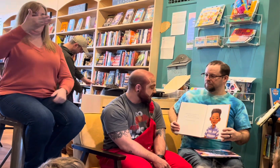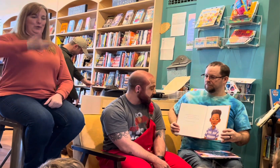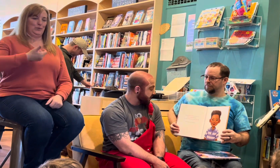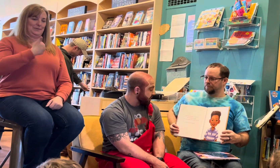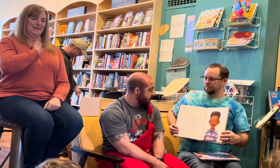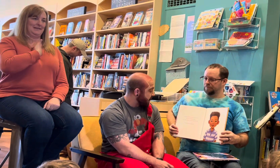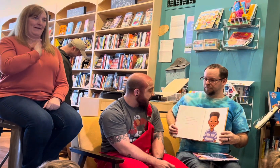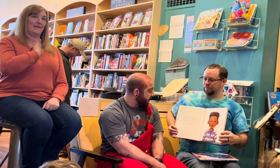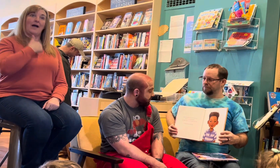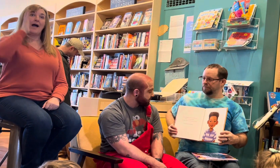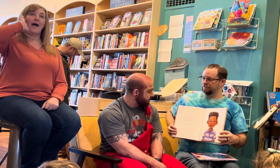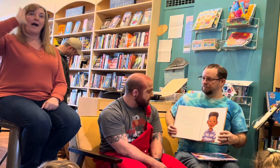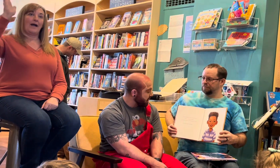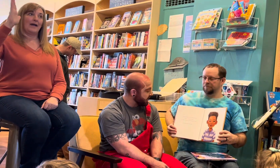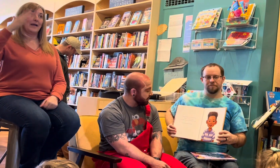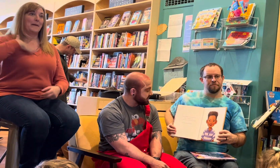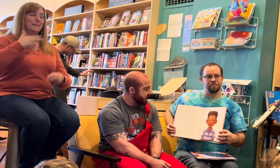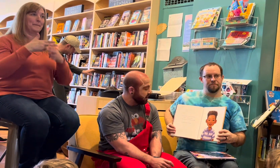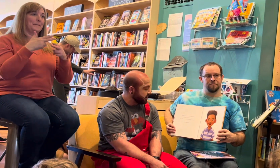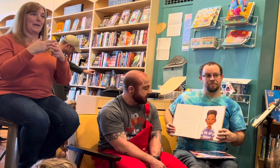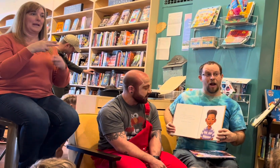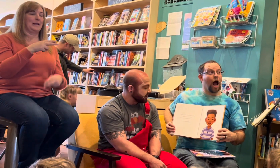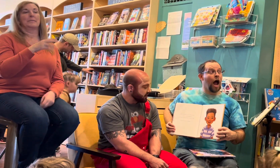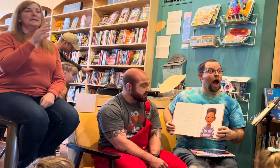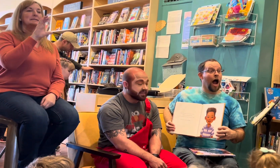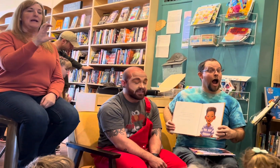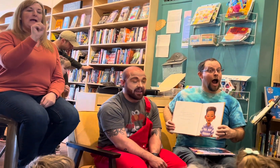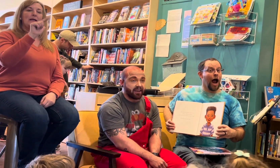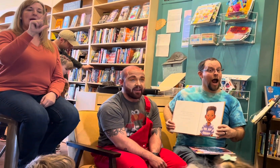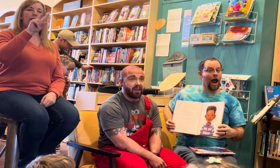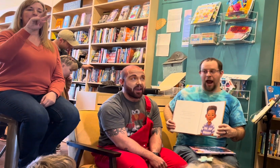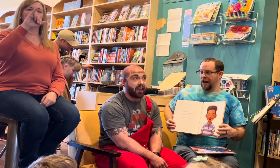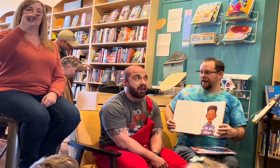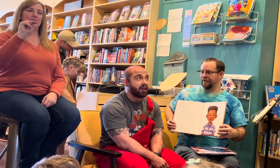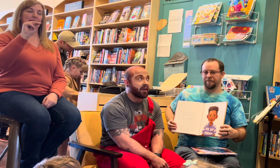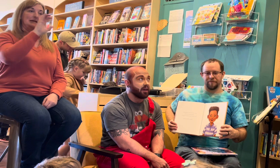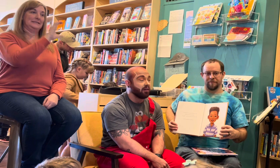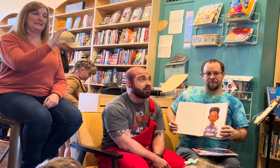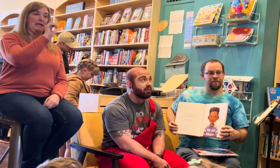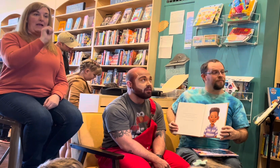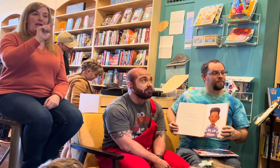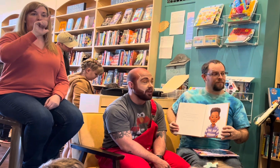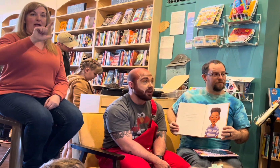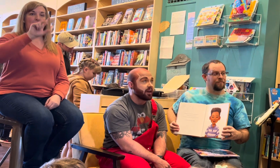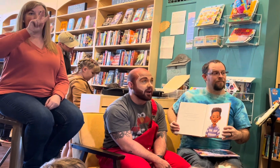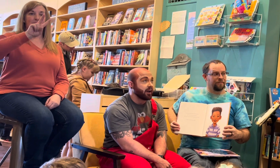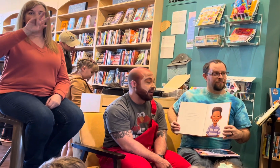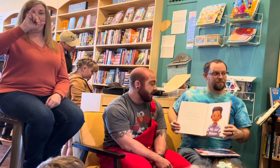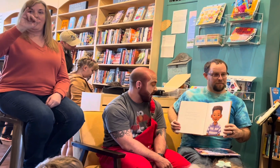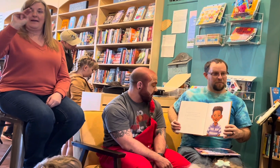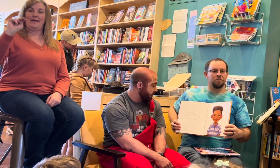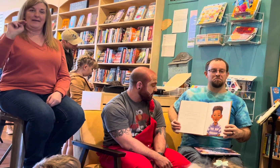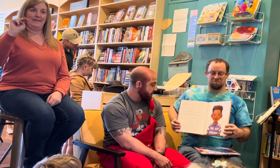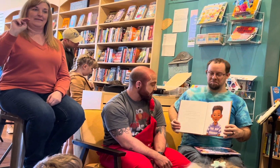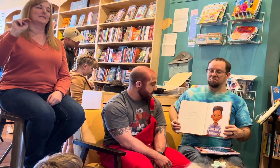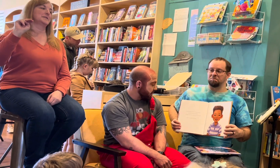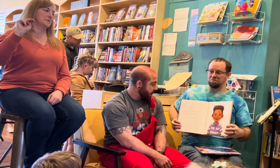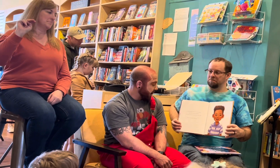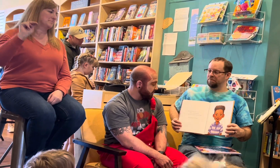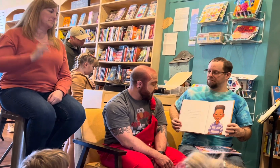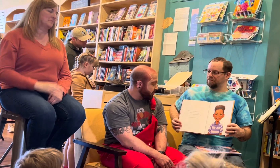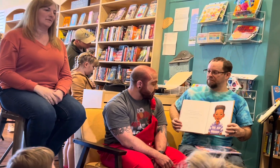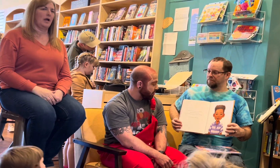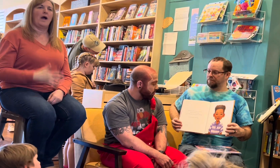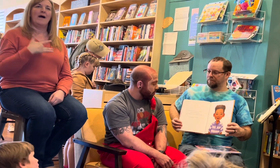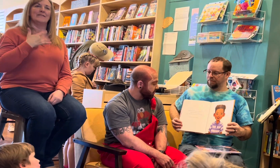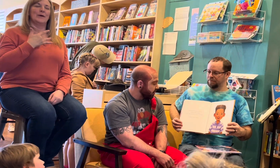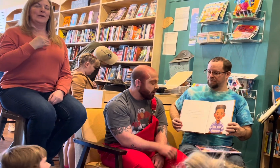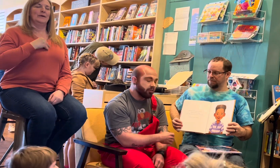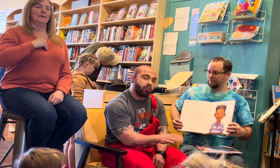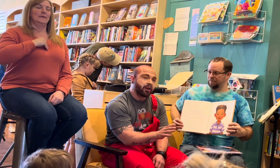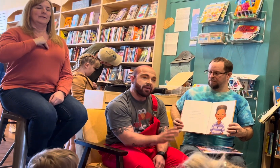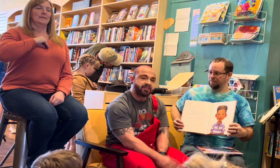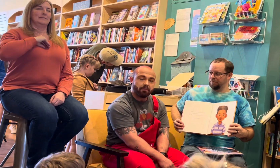said: "Hi! My name is Calvin. C - a - l - v - i - n." And I felt all the what ifs